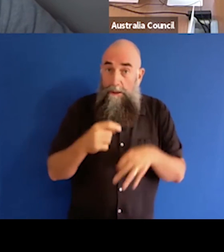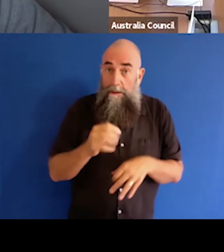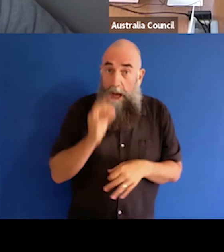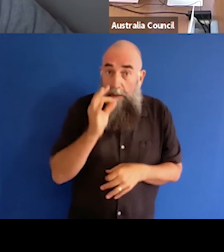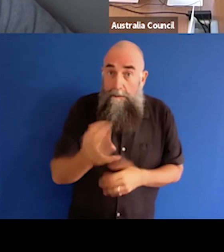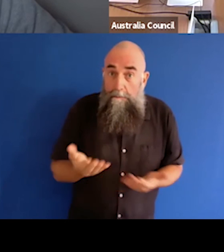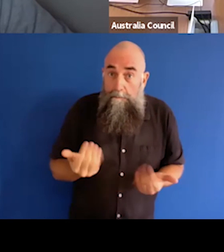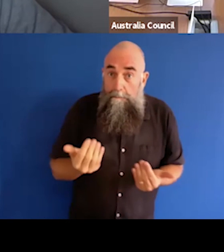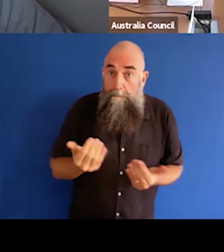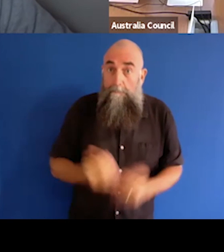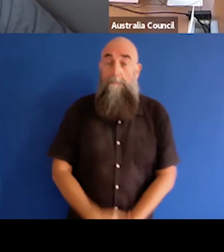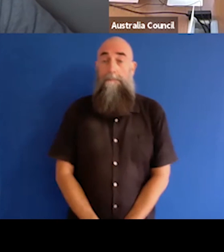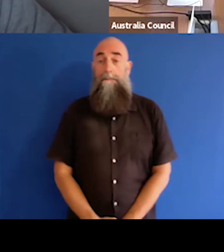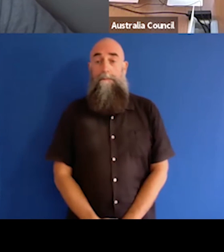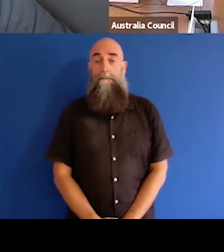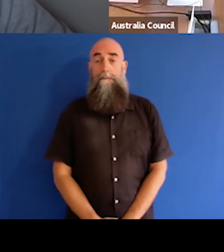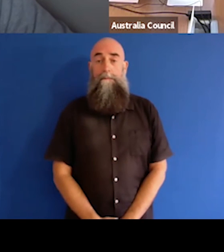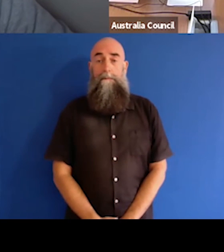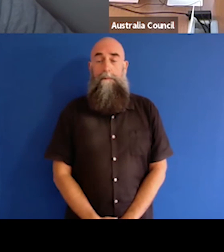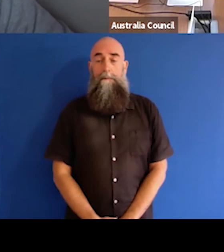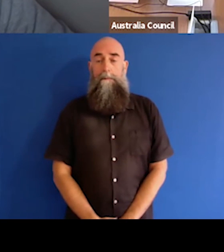If there is any.